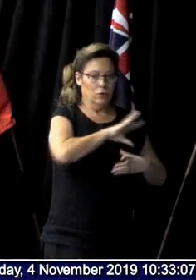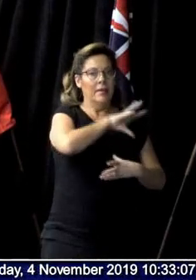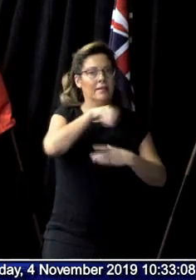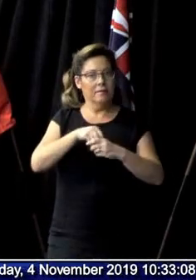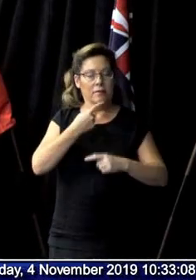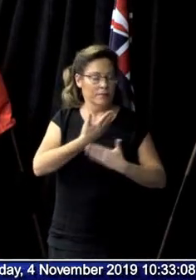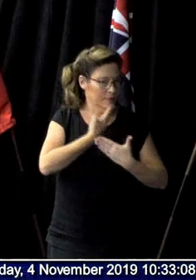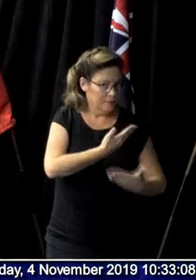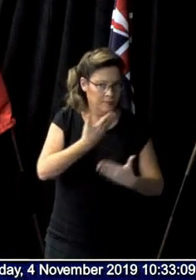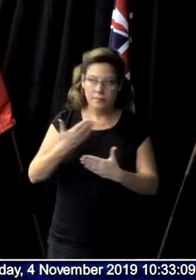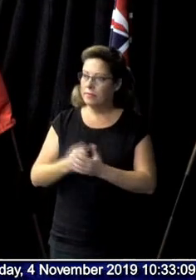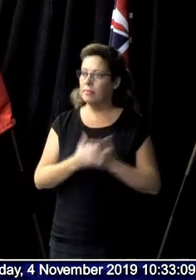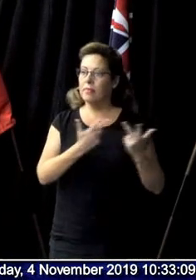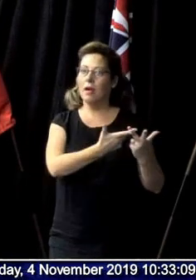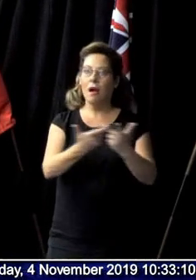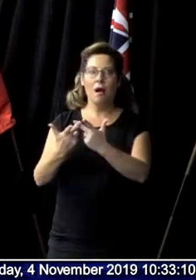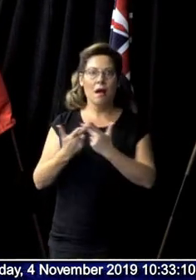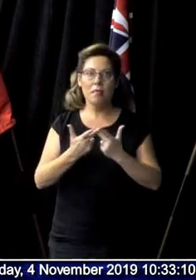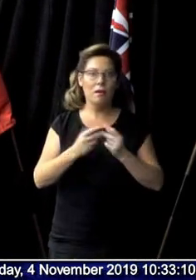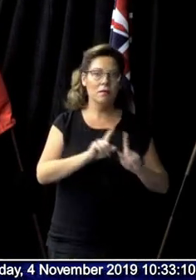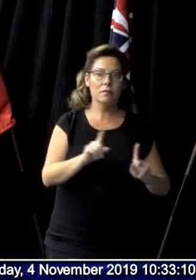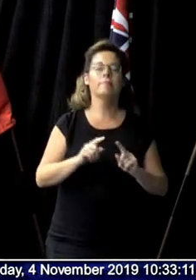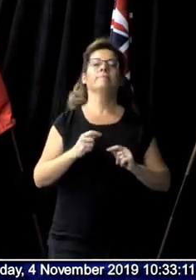Is there any other appearance? No? Thank you very much.